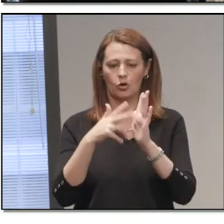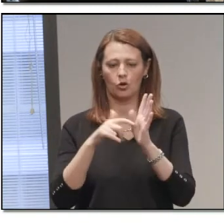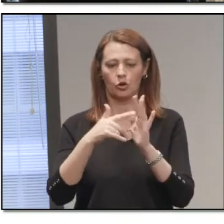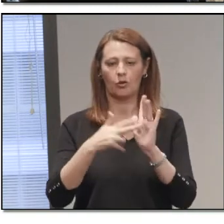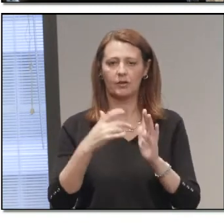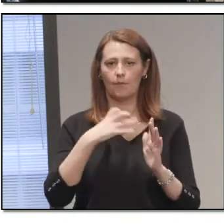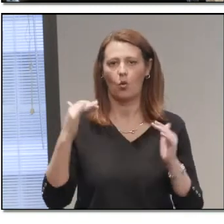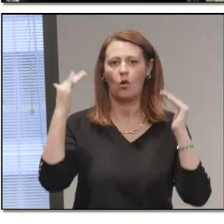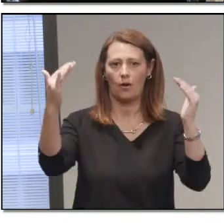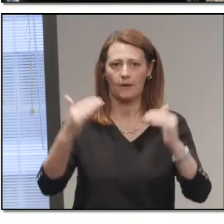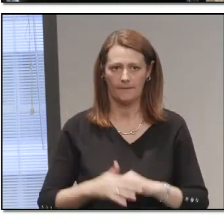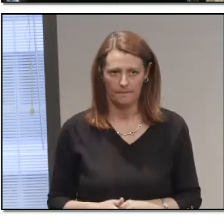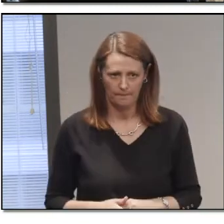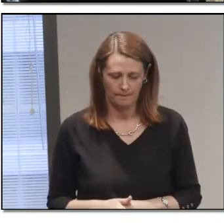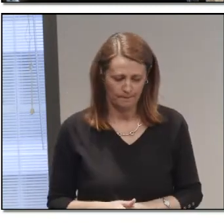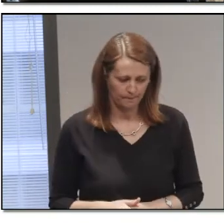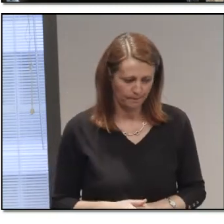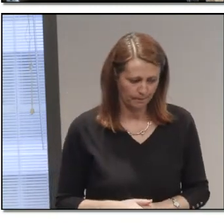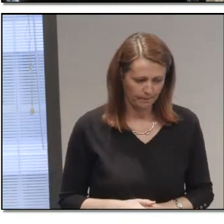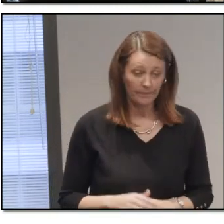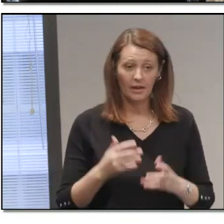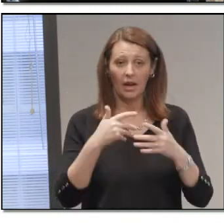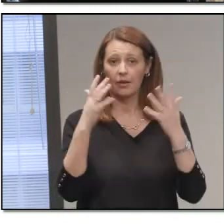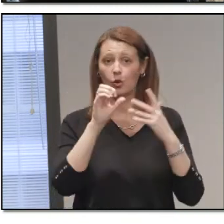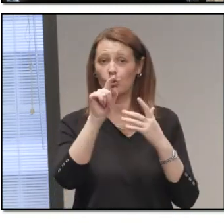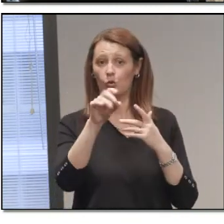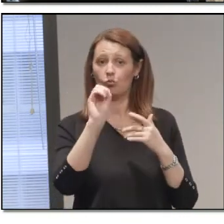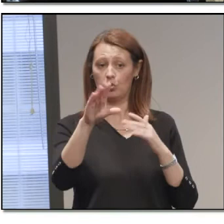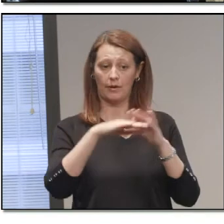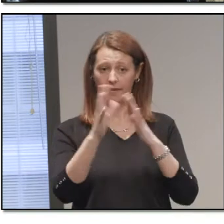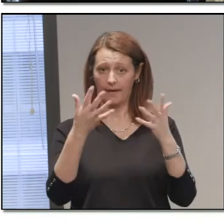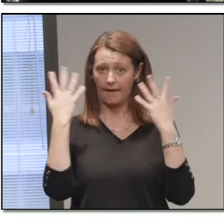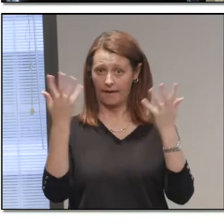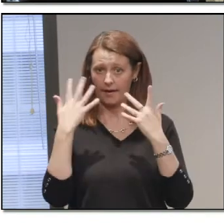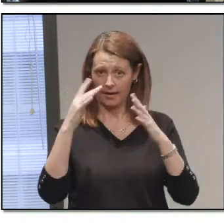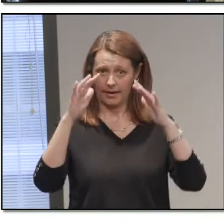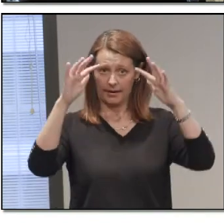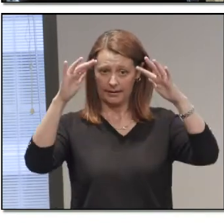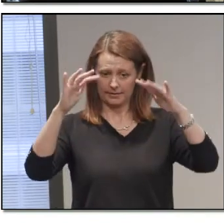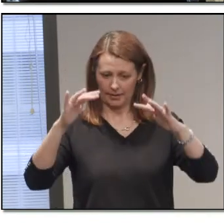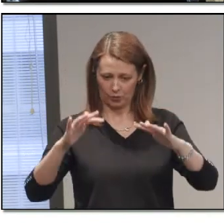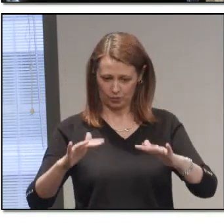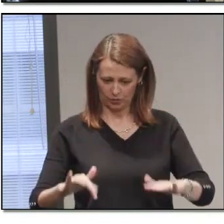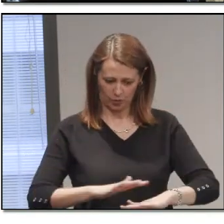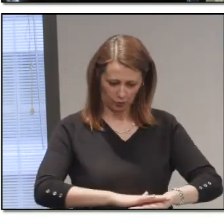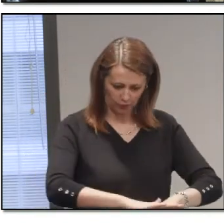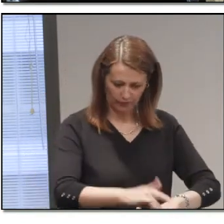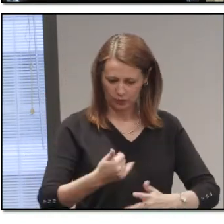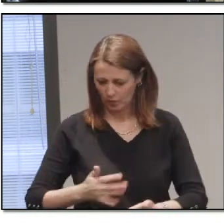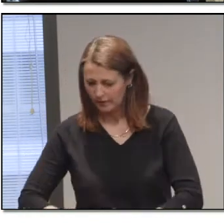Also, anything you put in the air, it settles on surfaces, settles on the floor as dust,